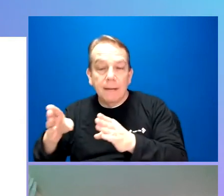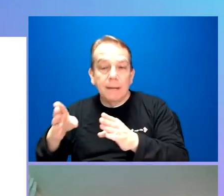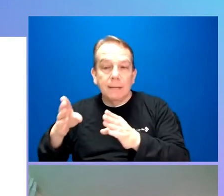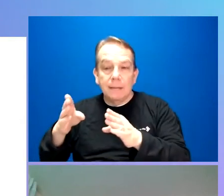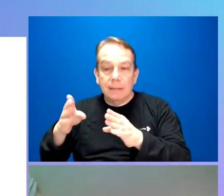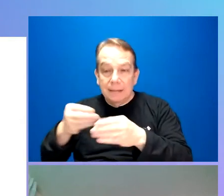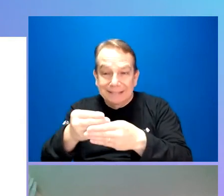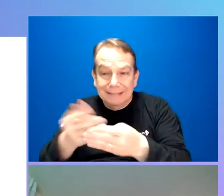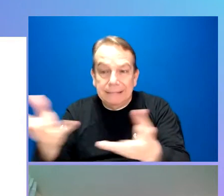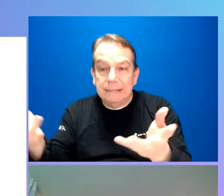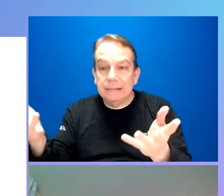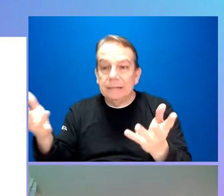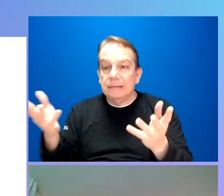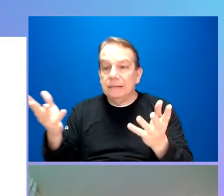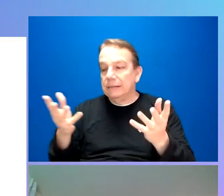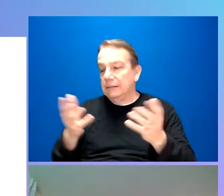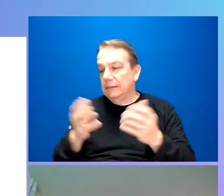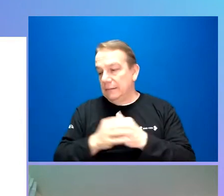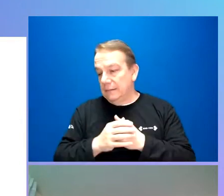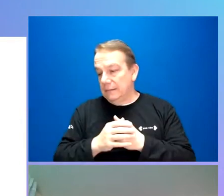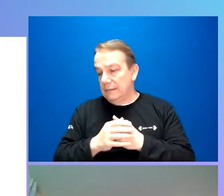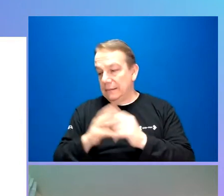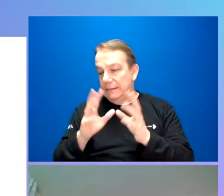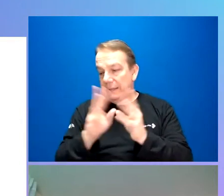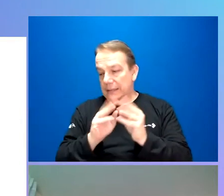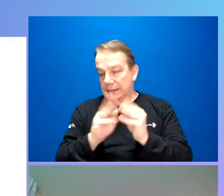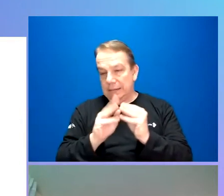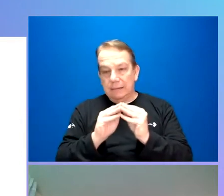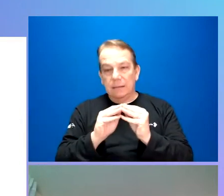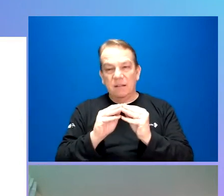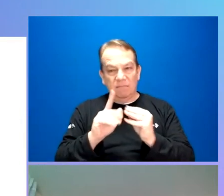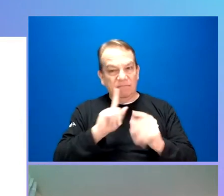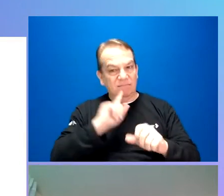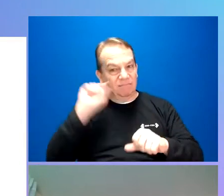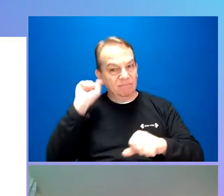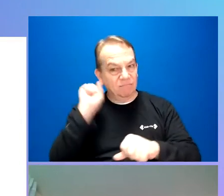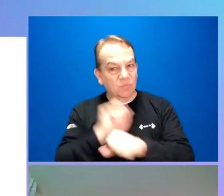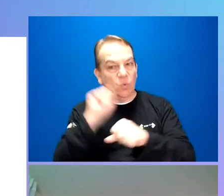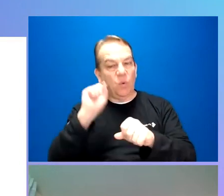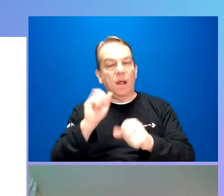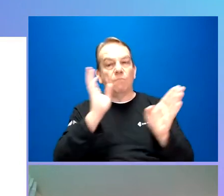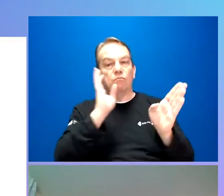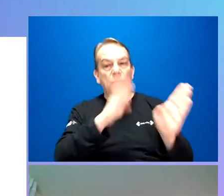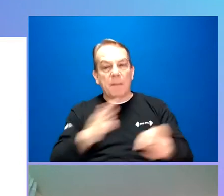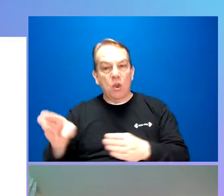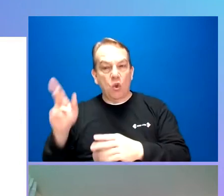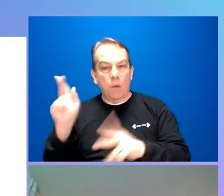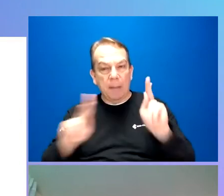uh, sessions would actually equip people with the skill